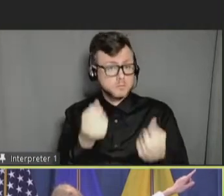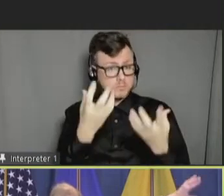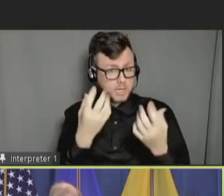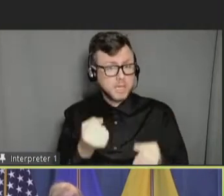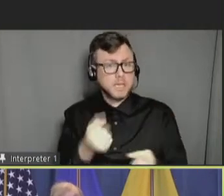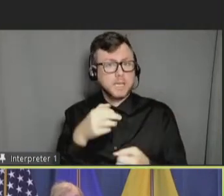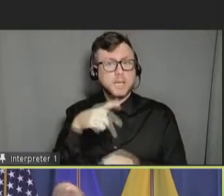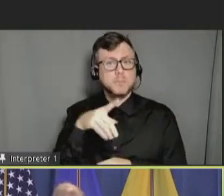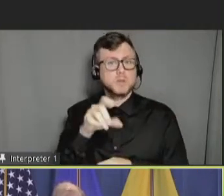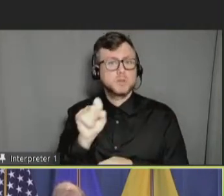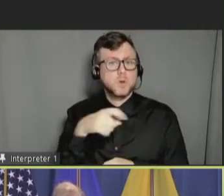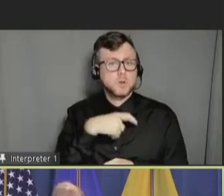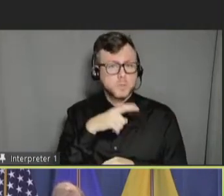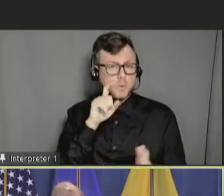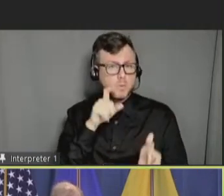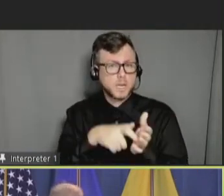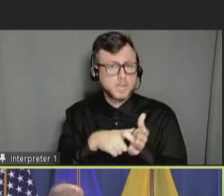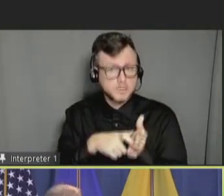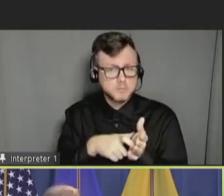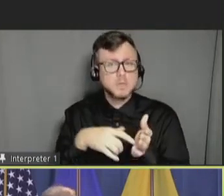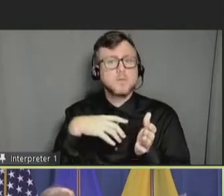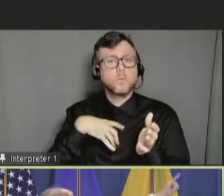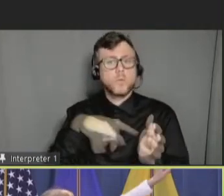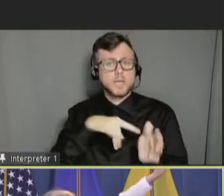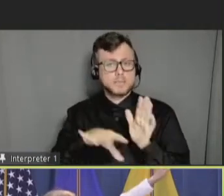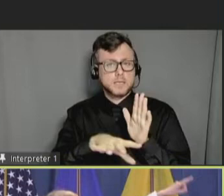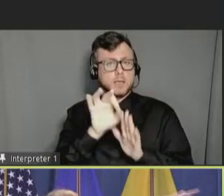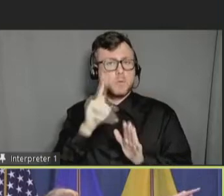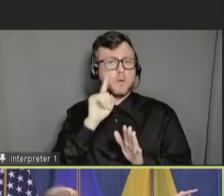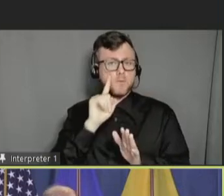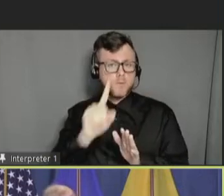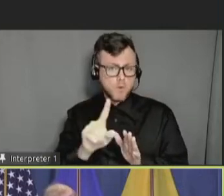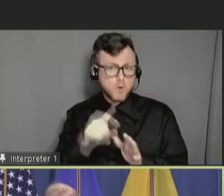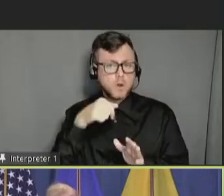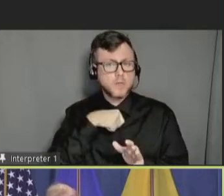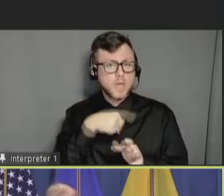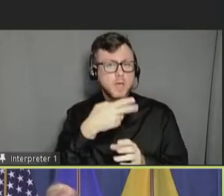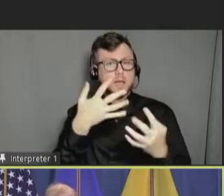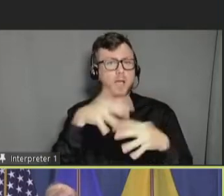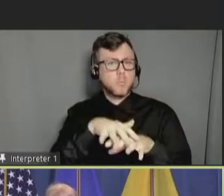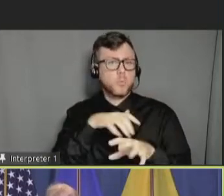so we selected for epitope-rich regions. But if you look at the number of epitopes,